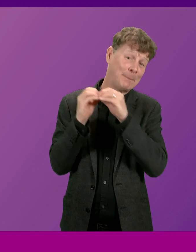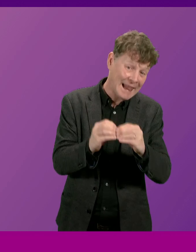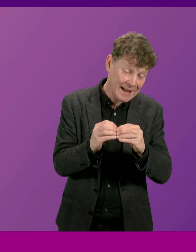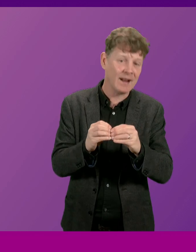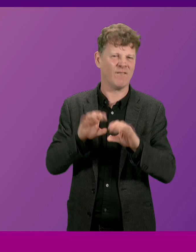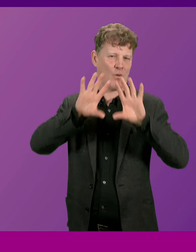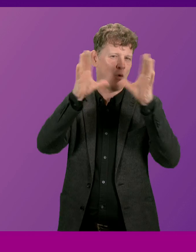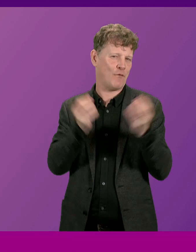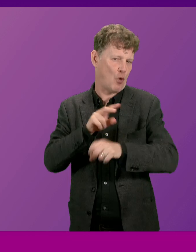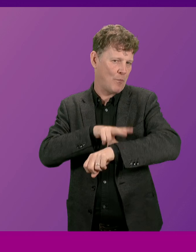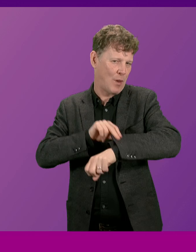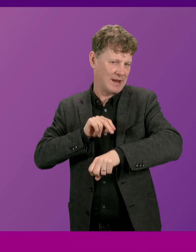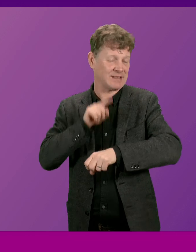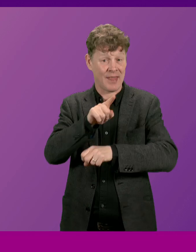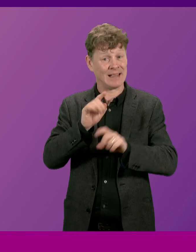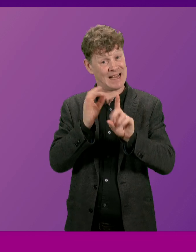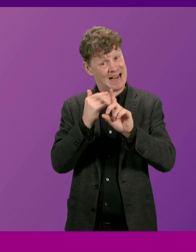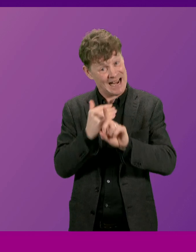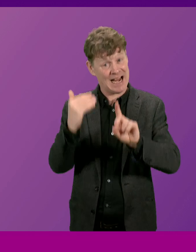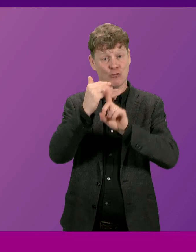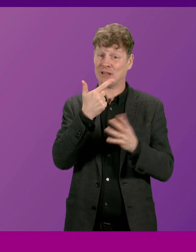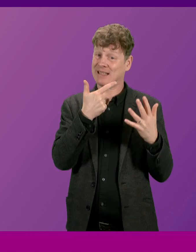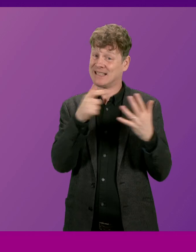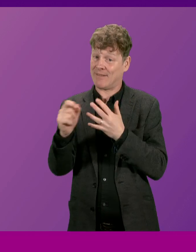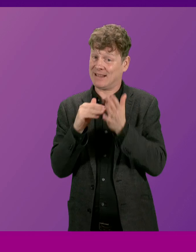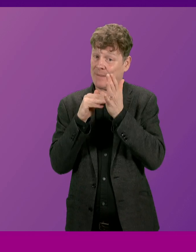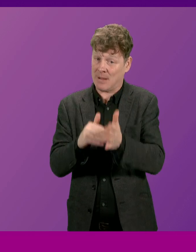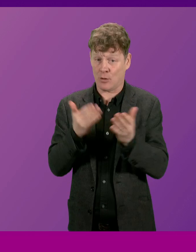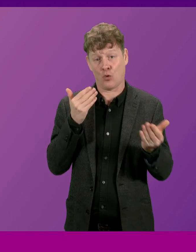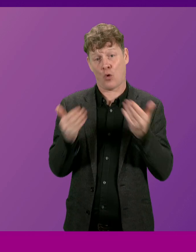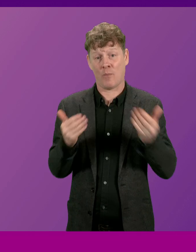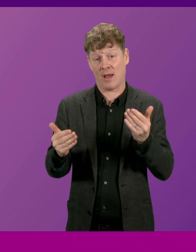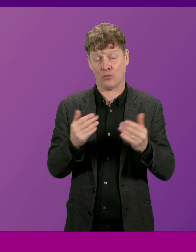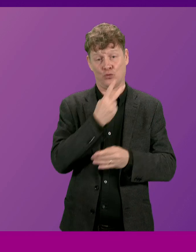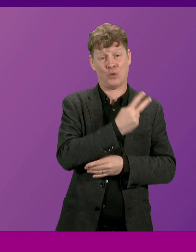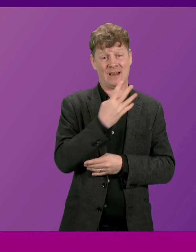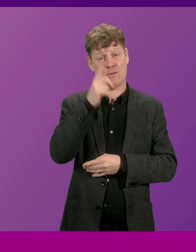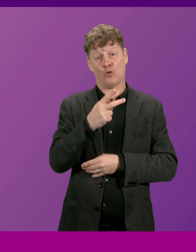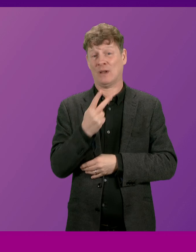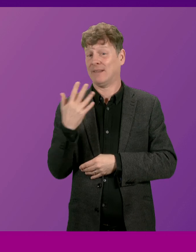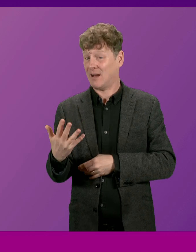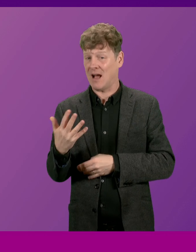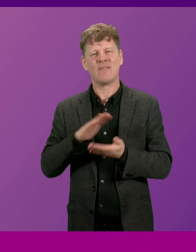which is an increase of £70 million on 2024-25 and which I think provides the resources for